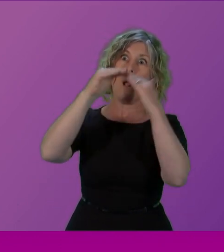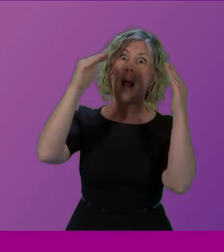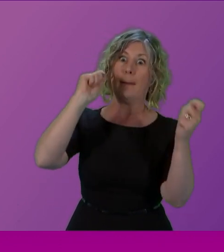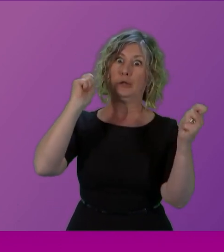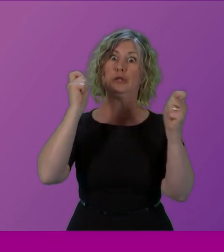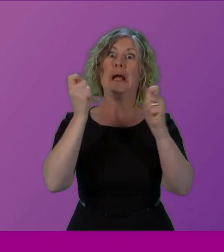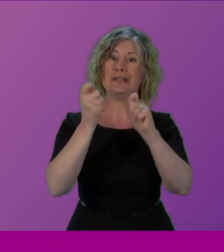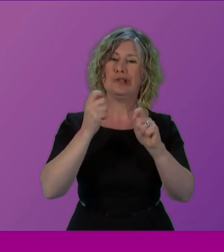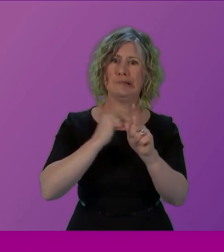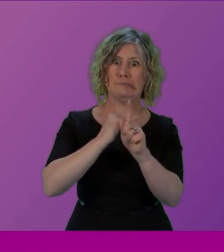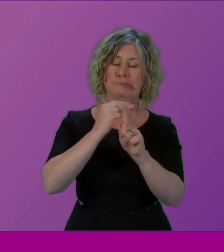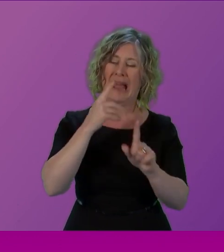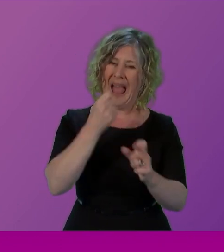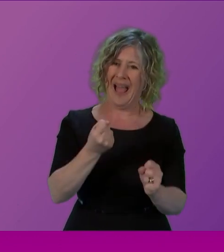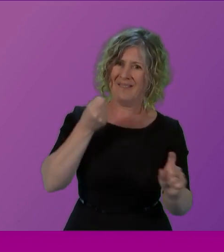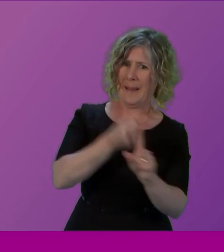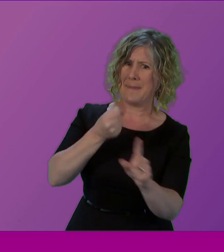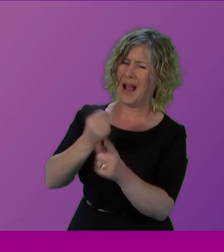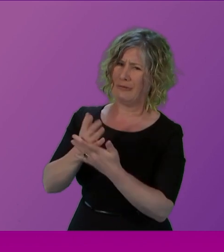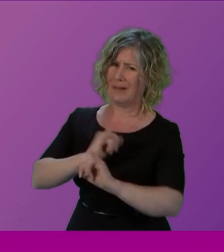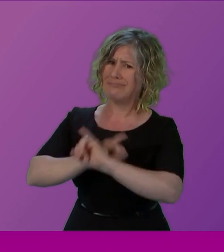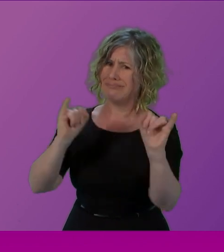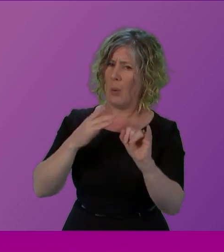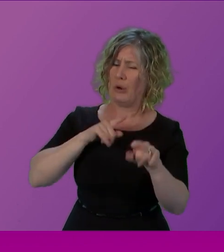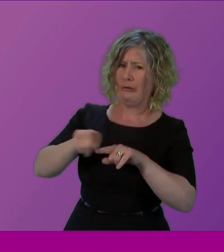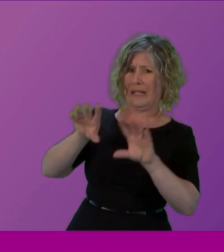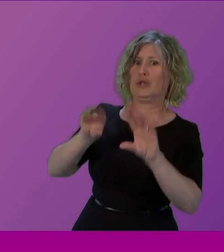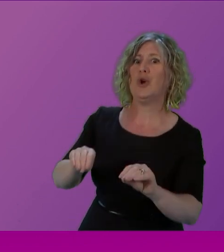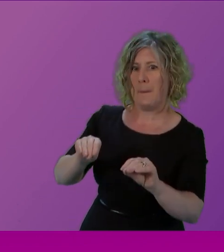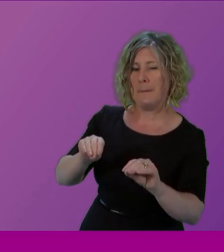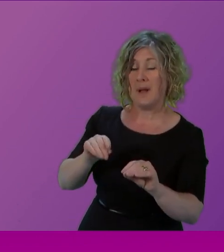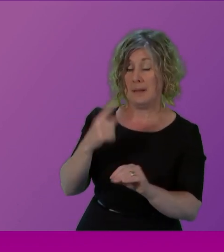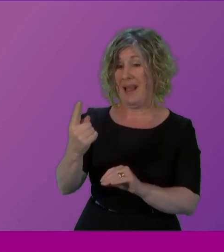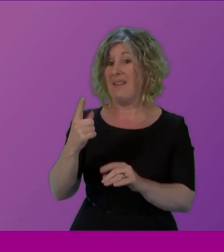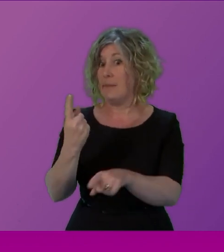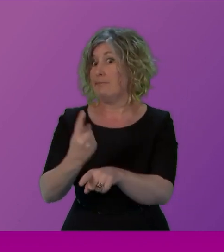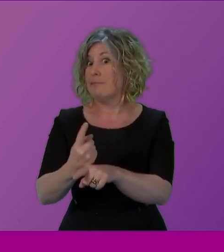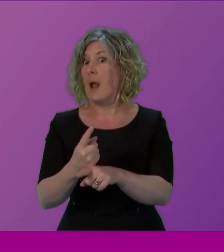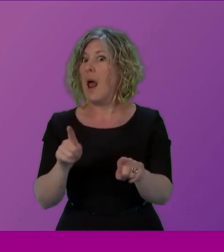Indeed, the issues that the member highlights, such as how we decarbonise the heating of